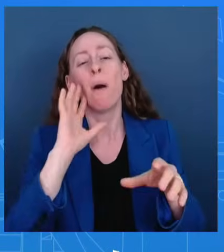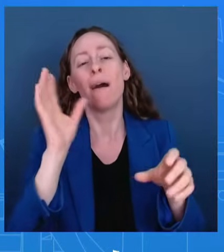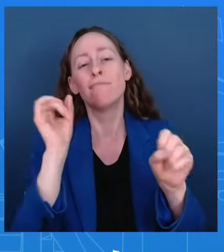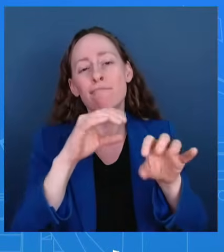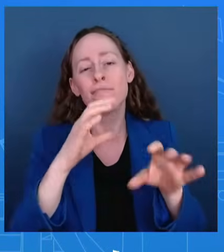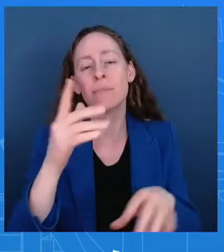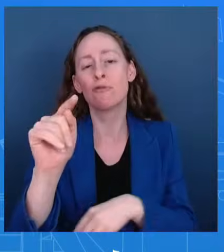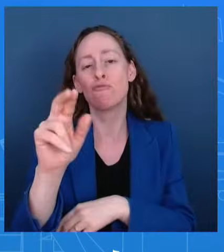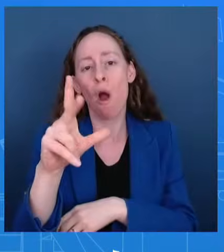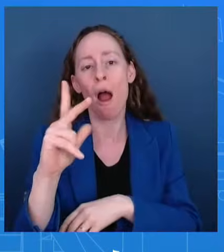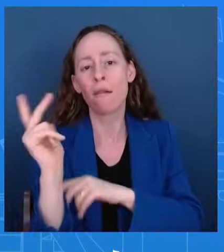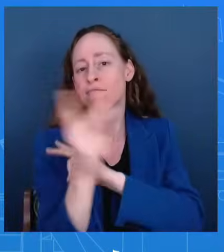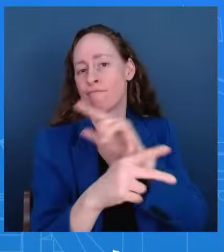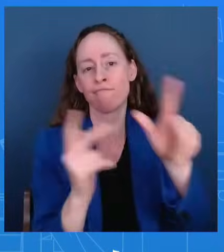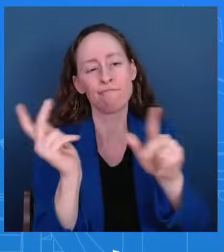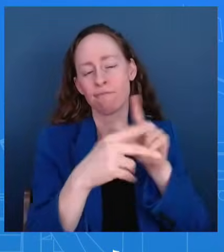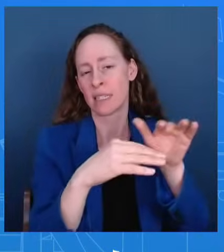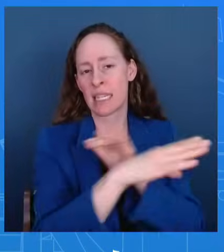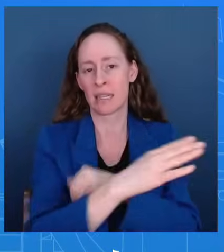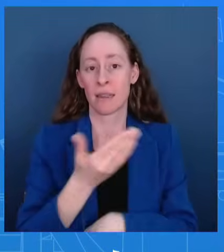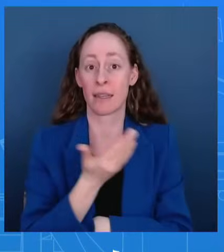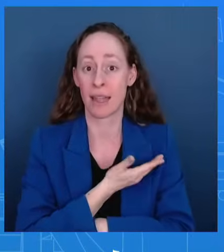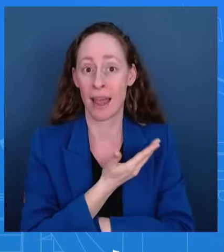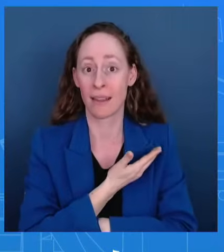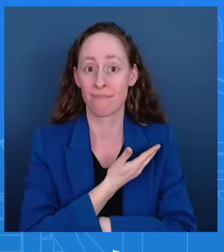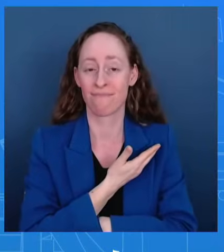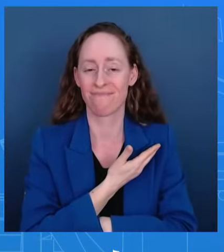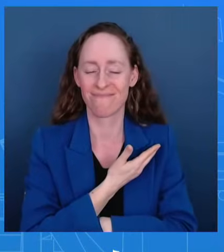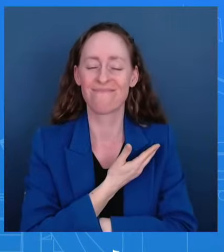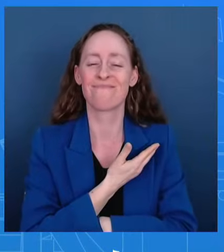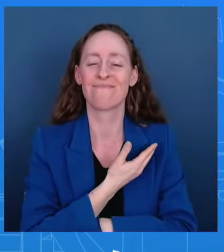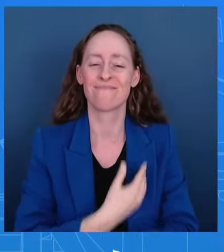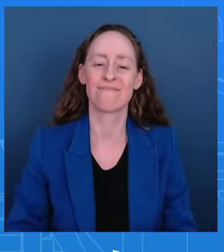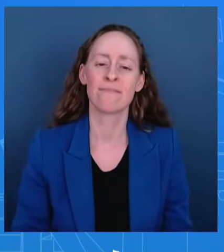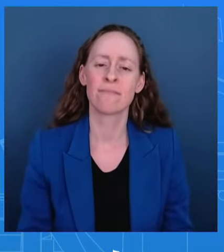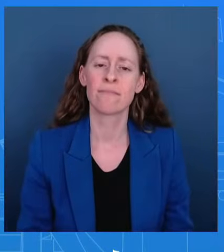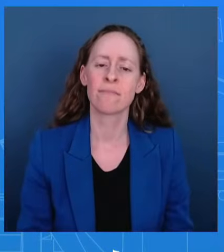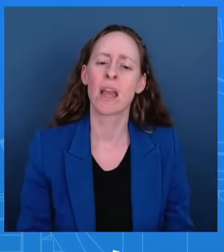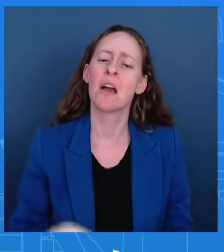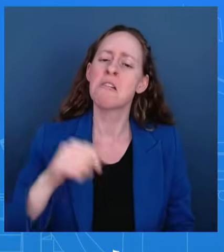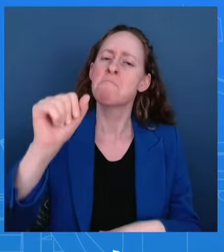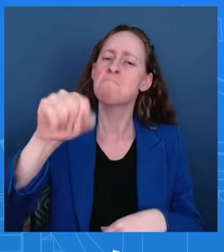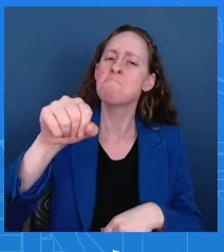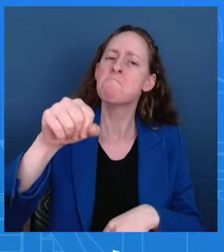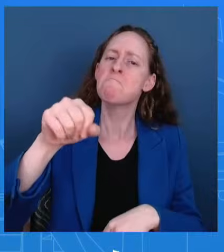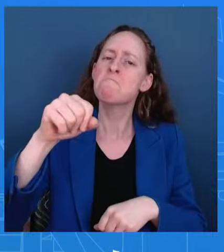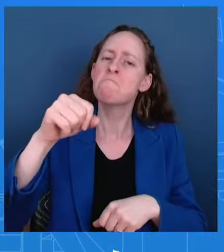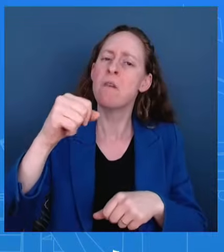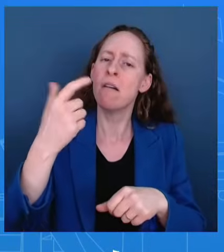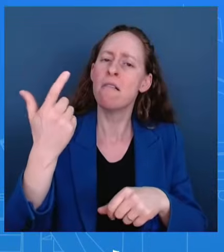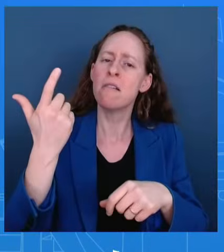I would just say that there's an adequate security apparatus in place for that purpose. And I think I need to leave it at that. The Press: And finally,